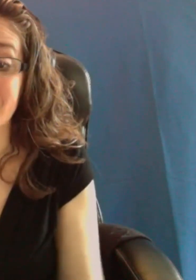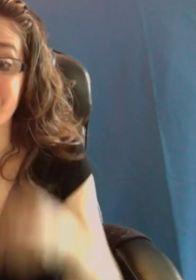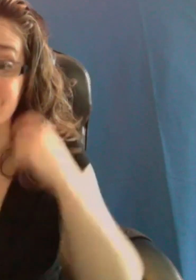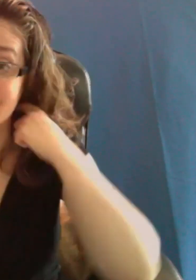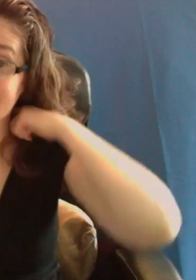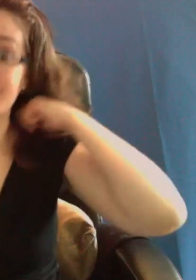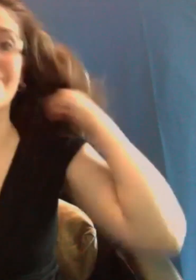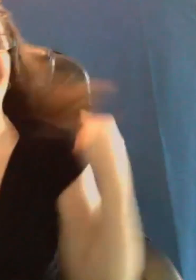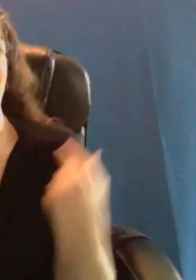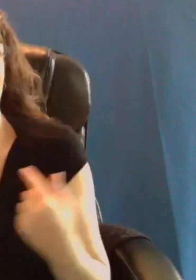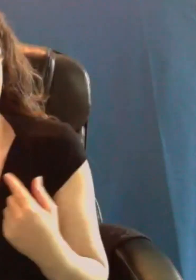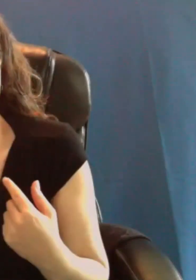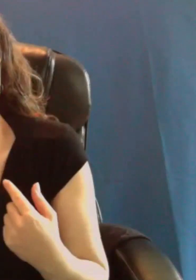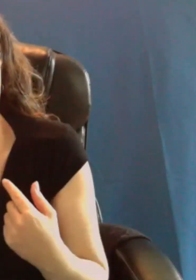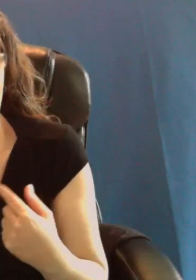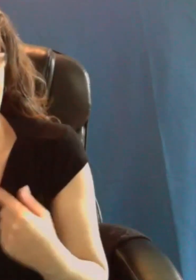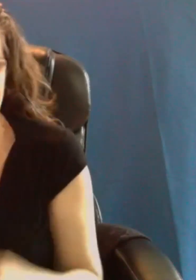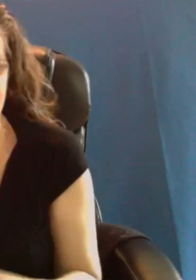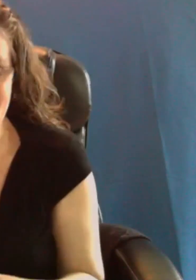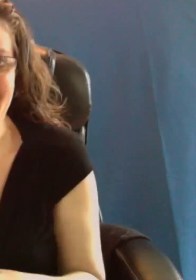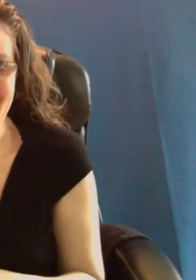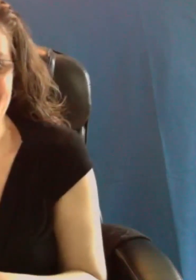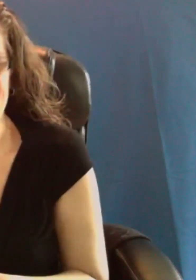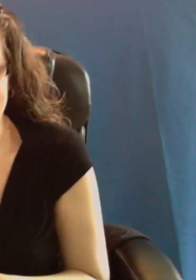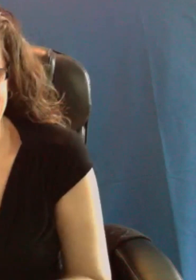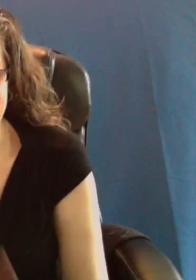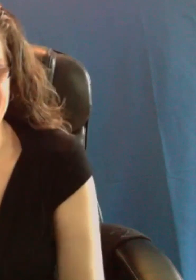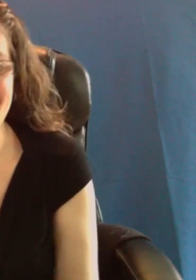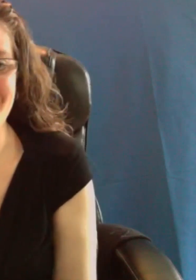a very long presentation, and uhm, I hope that